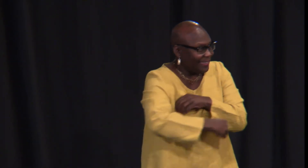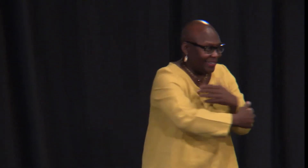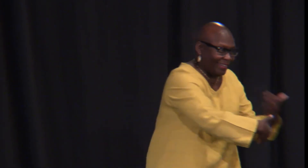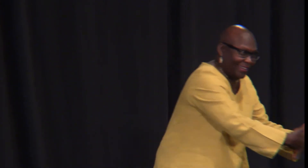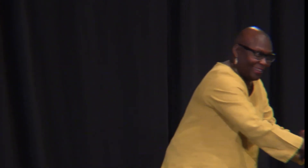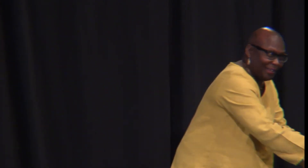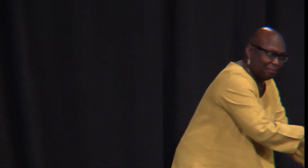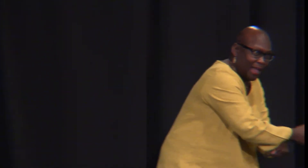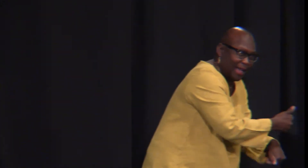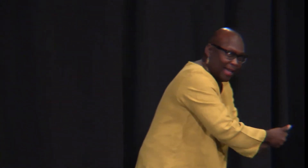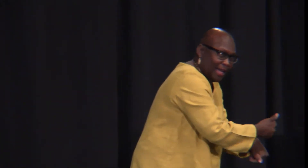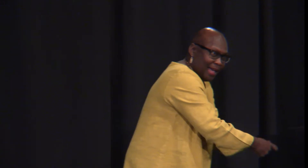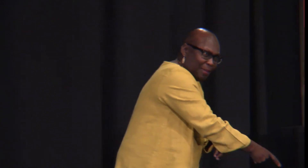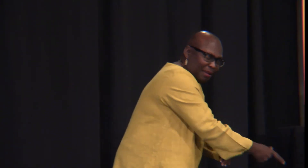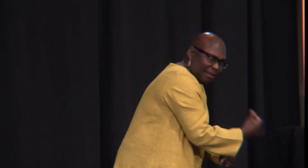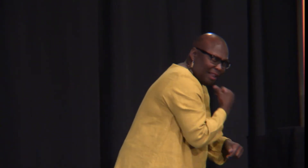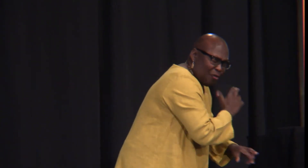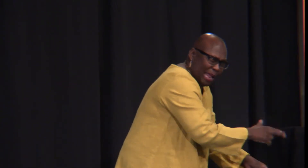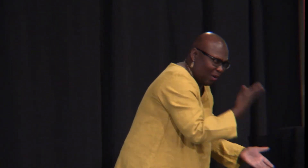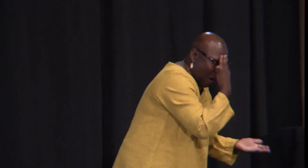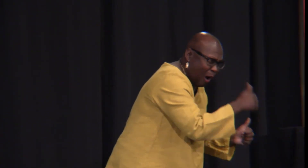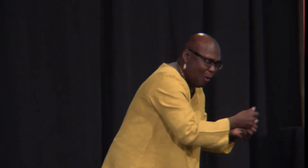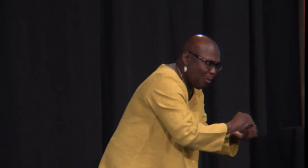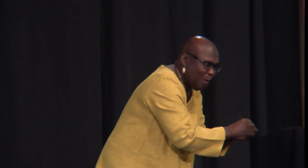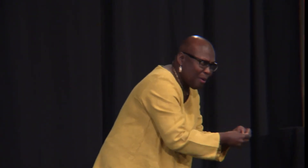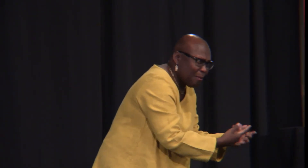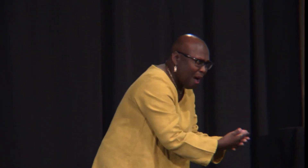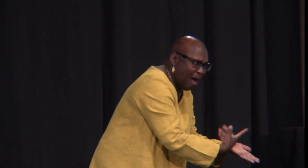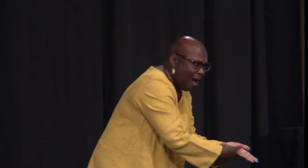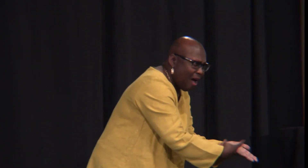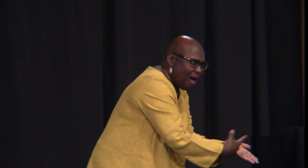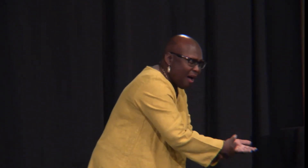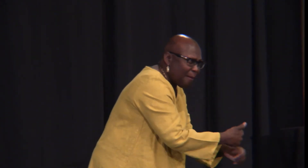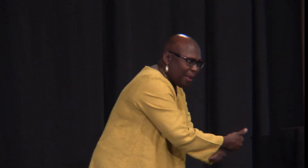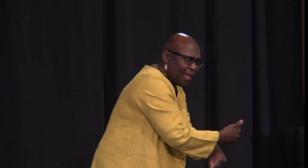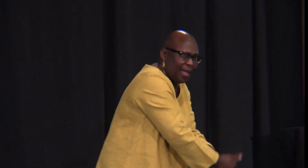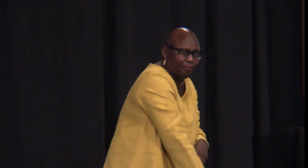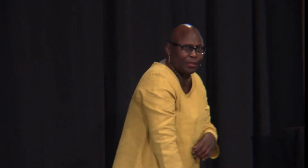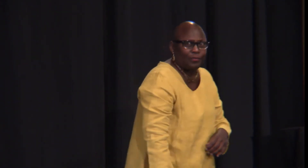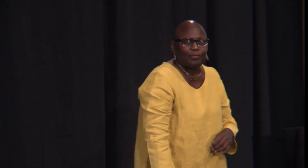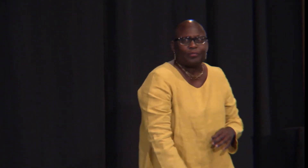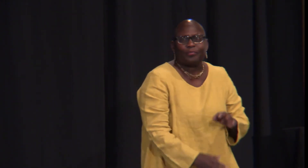they blame the middle school. In turn blame elementary school teachers for a